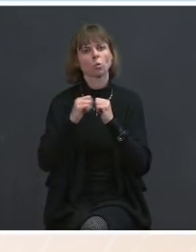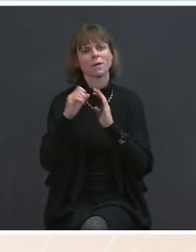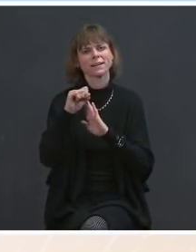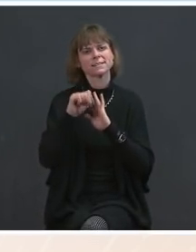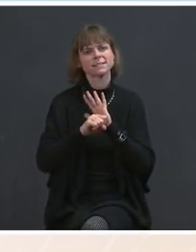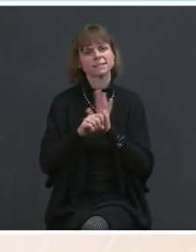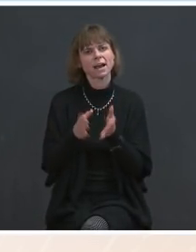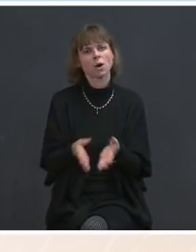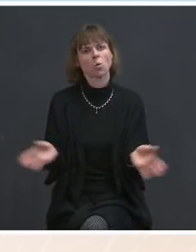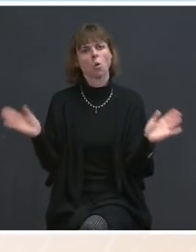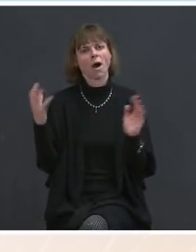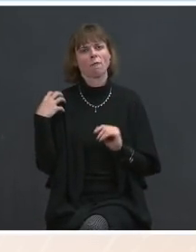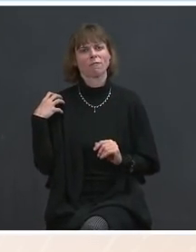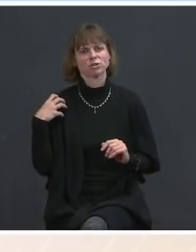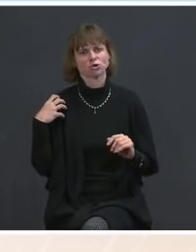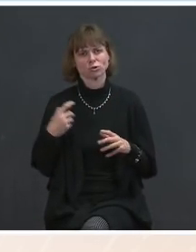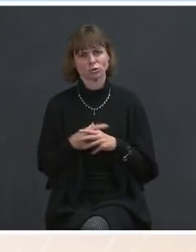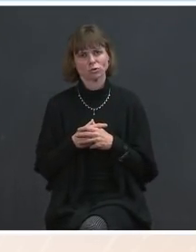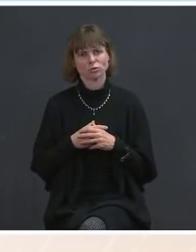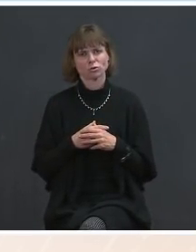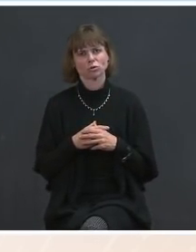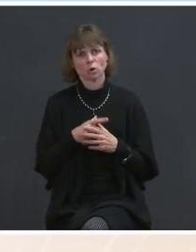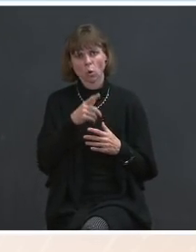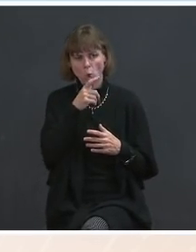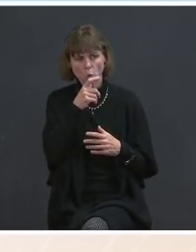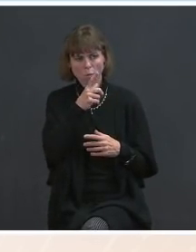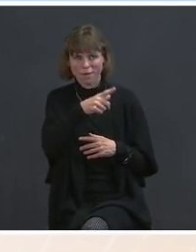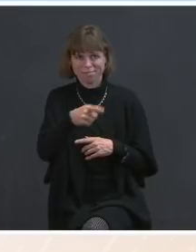who are overseeing distribution in all of the different cities,